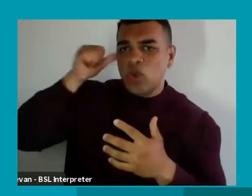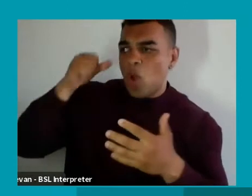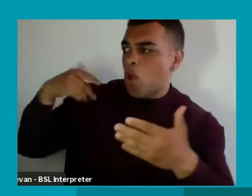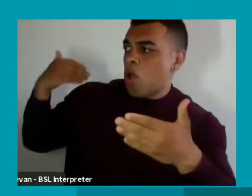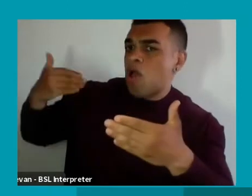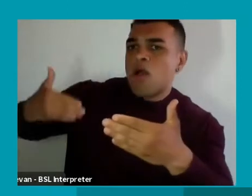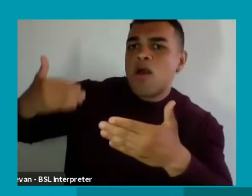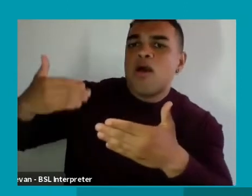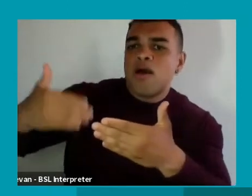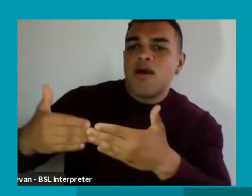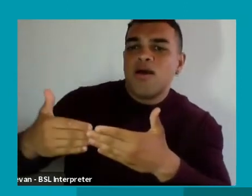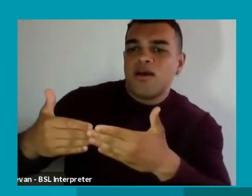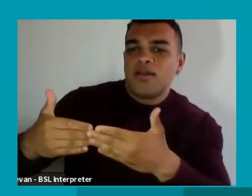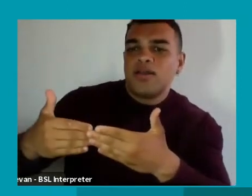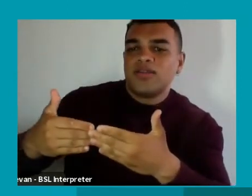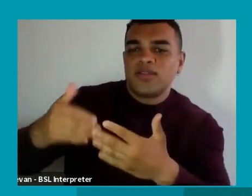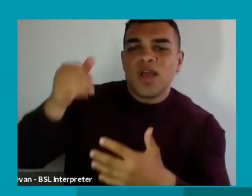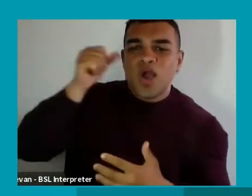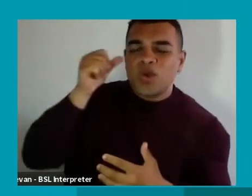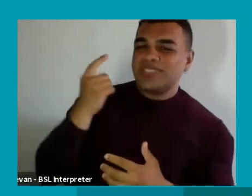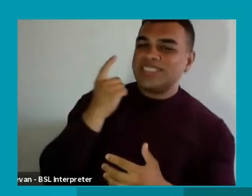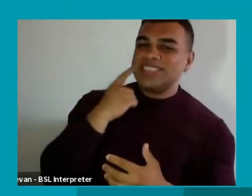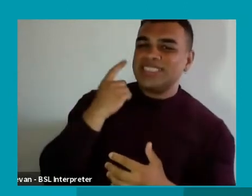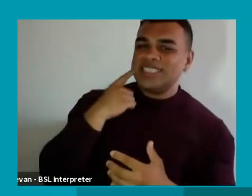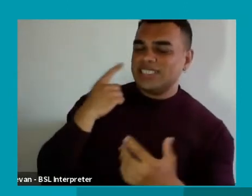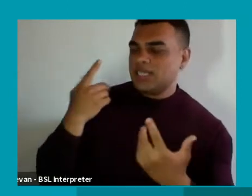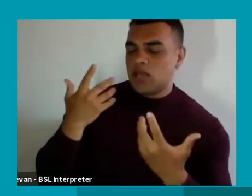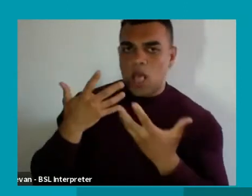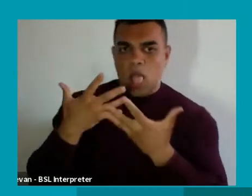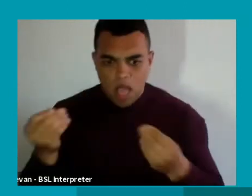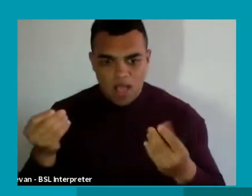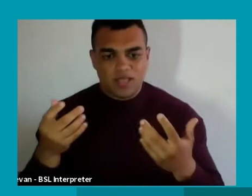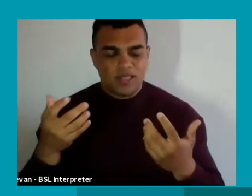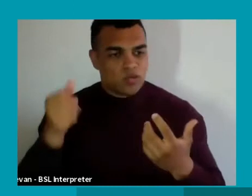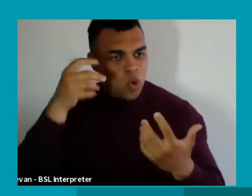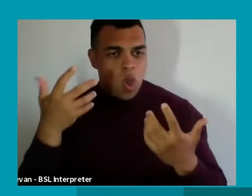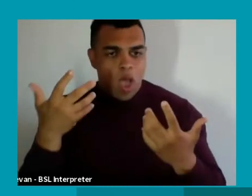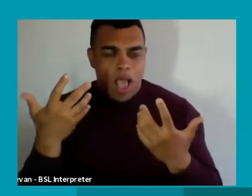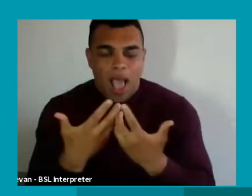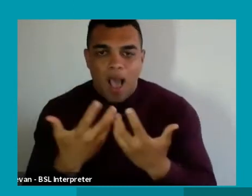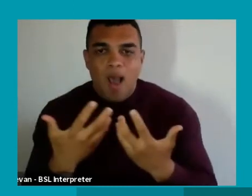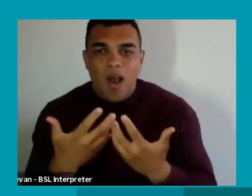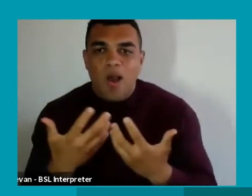It's so easy to get lost in the actual doing of something that you don't think about how you did something, but it's really useful to become very